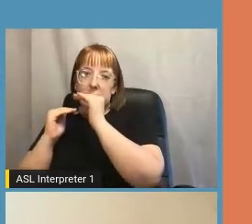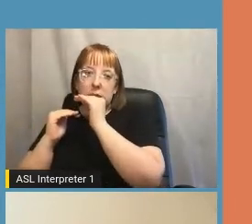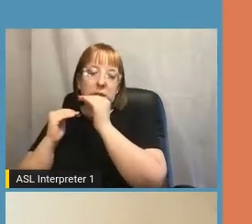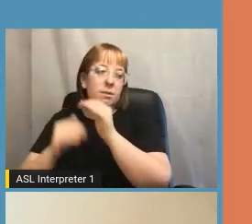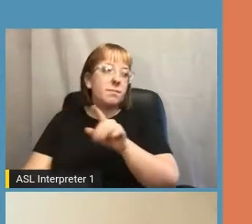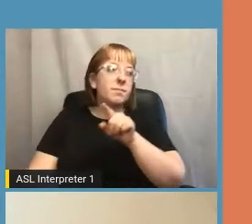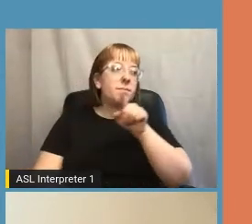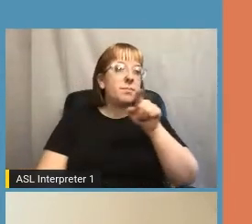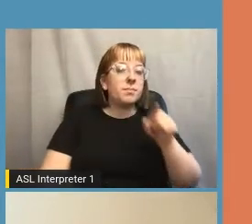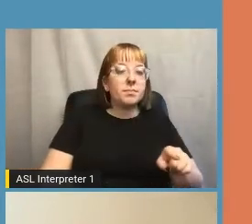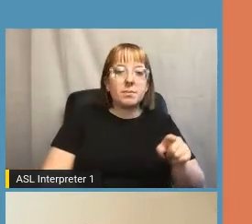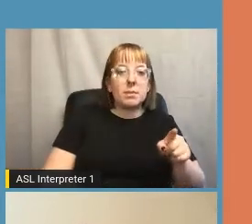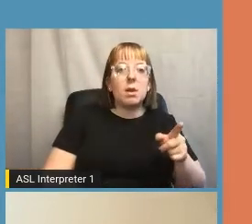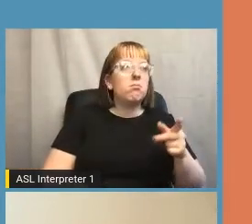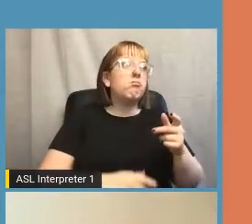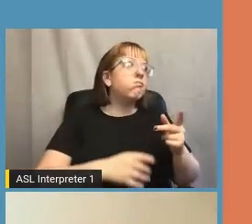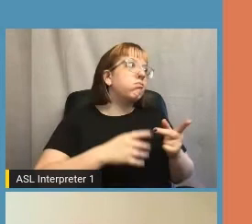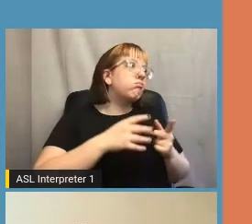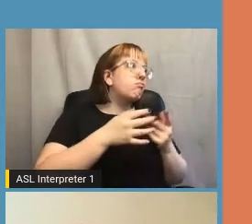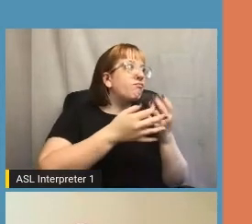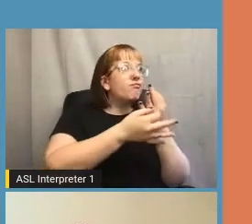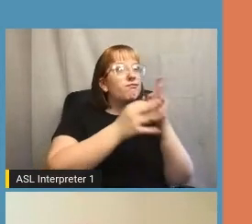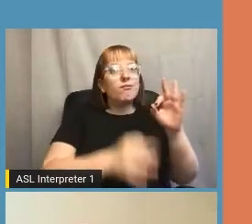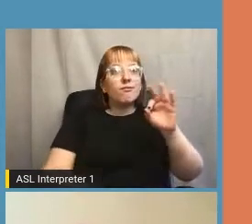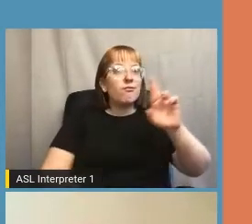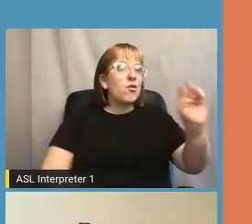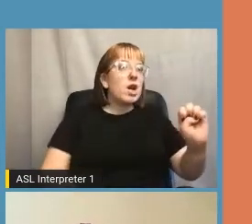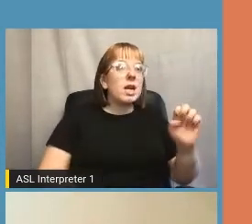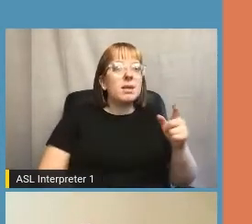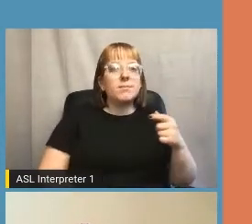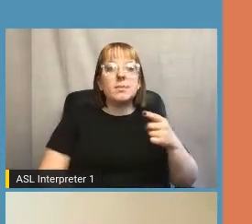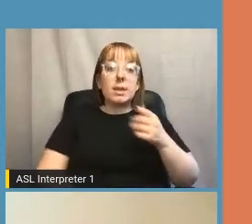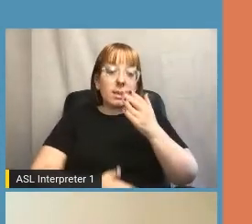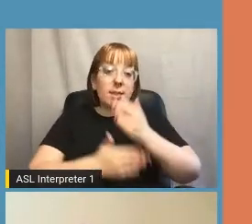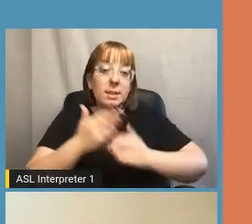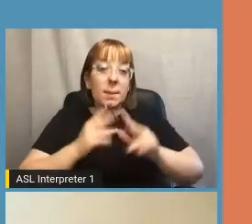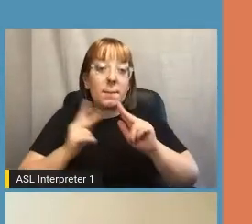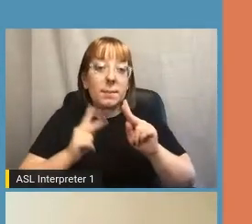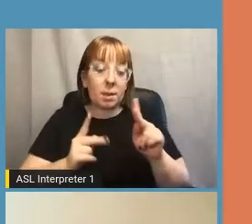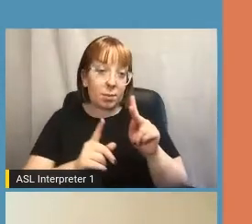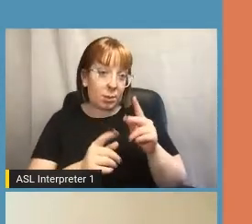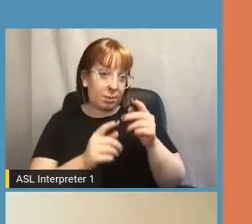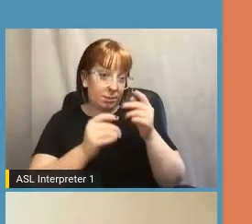that because they just want a white gallery or a white box gallery experience as opposed to